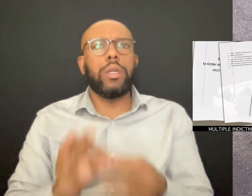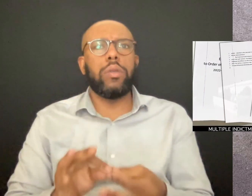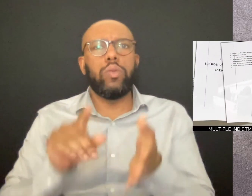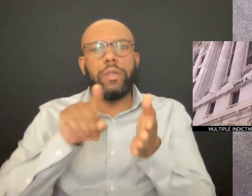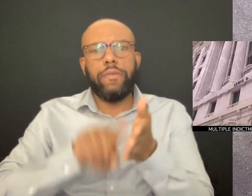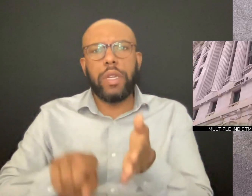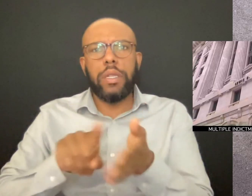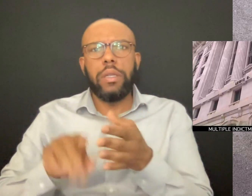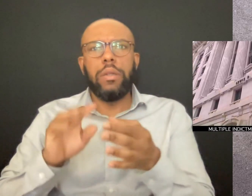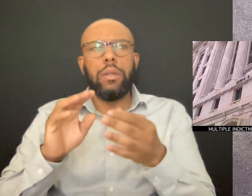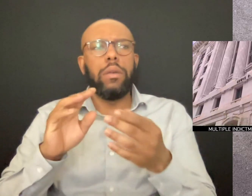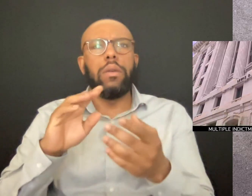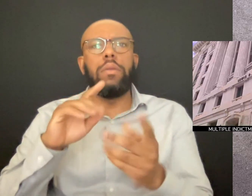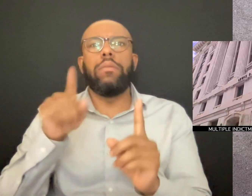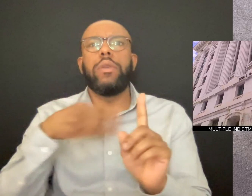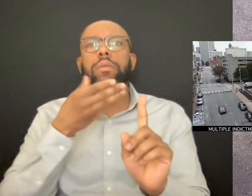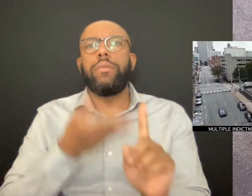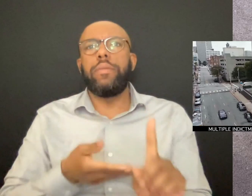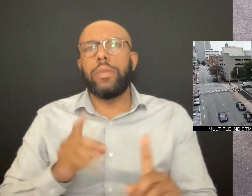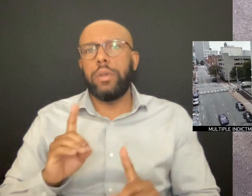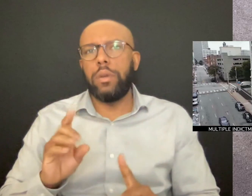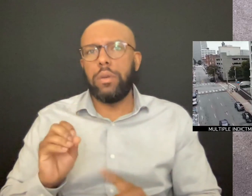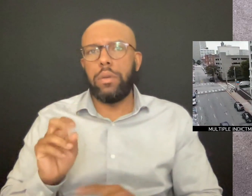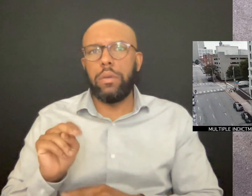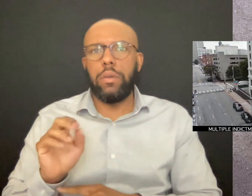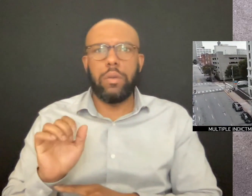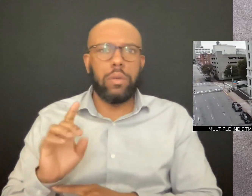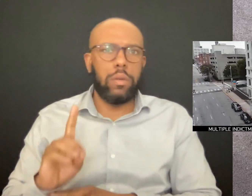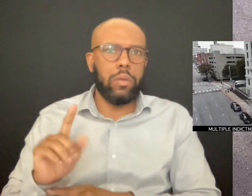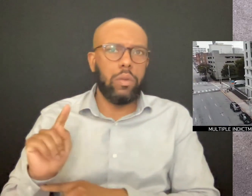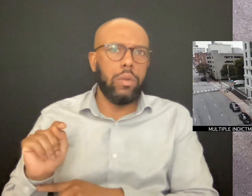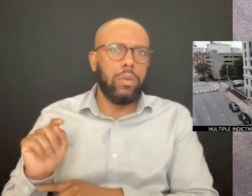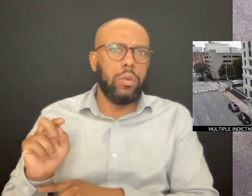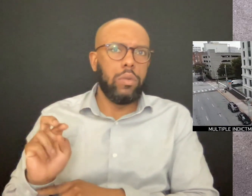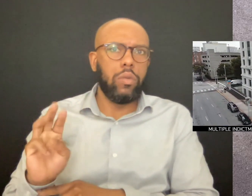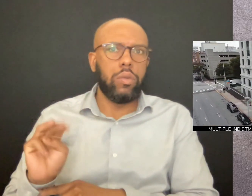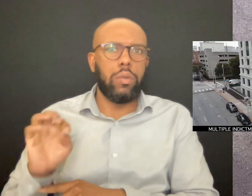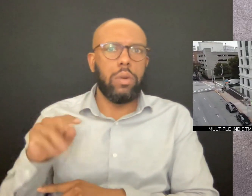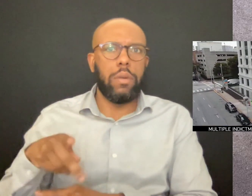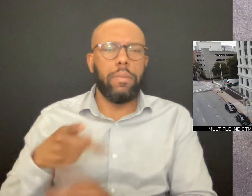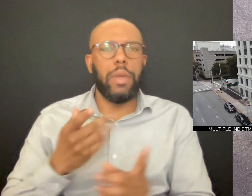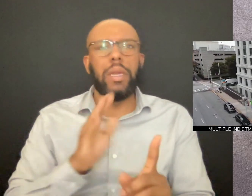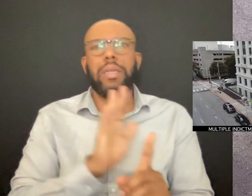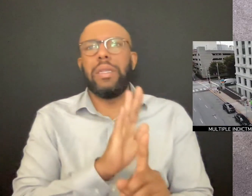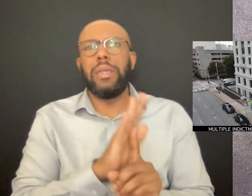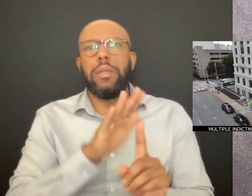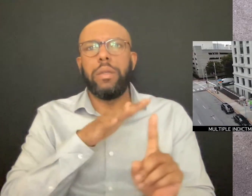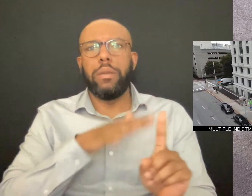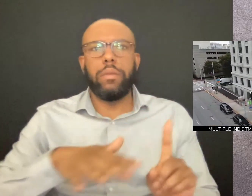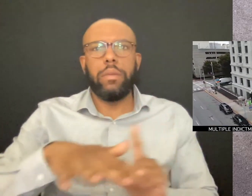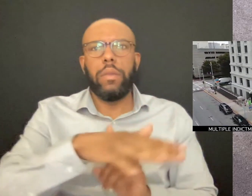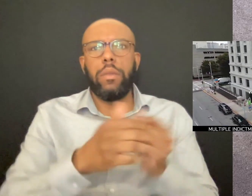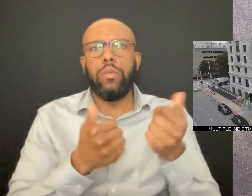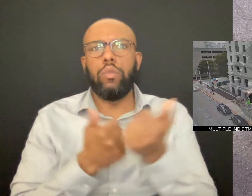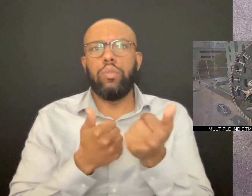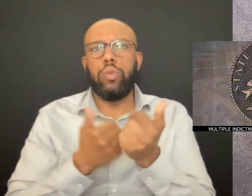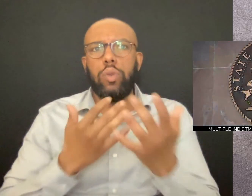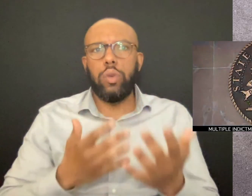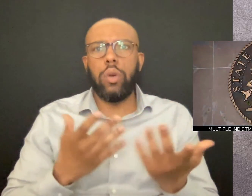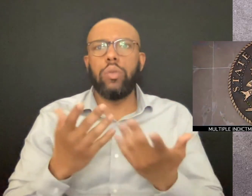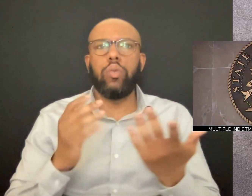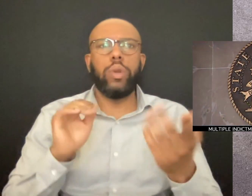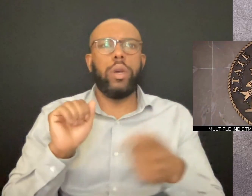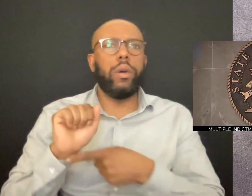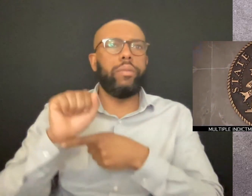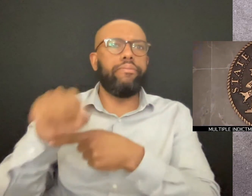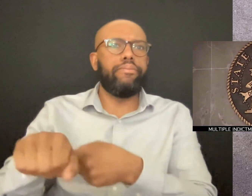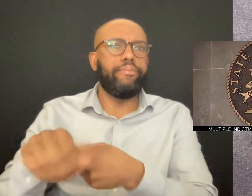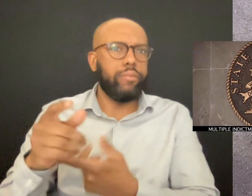investigation into Donald Trump and his allies to overturn the 2020 election in Georgia